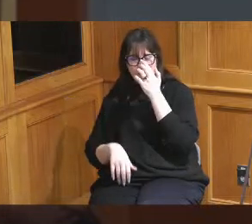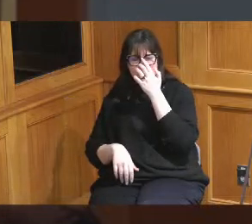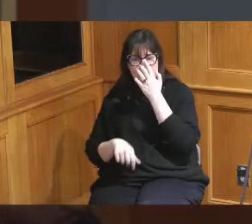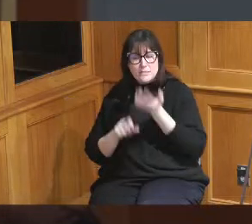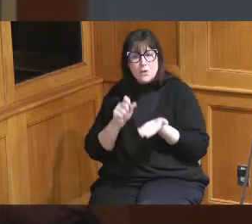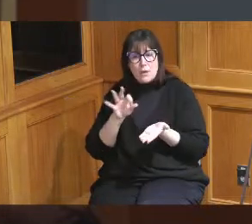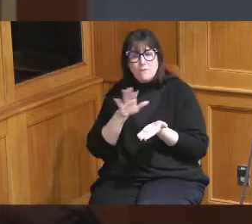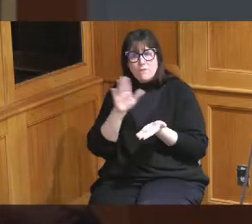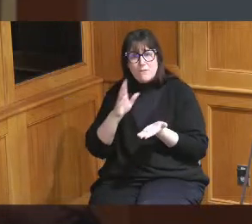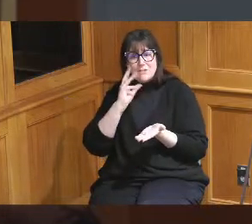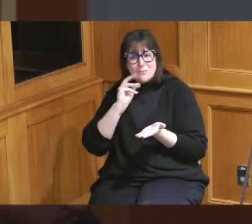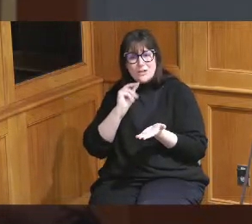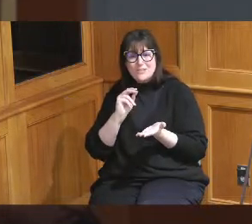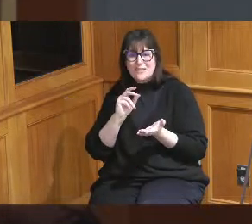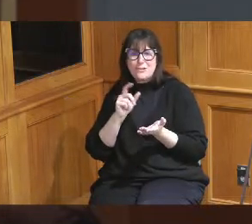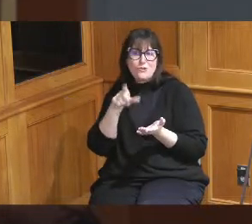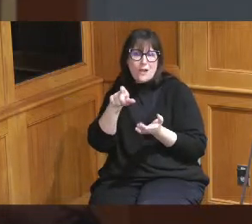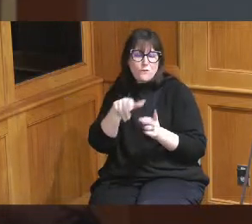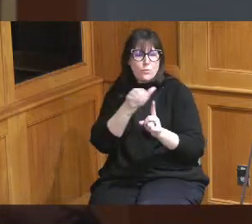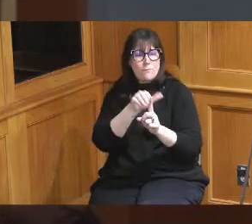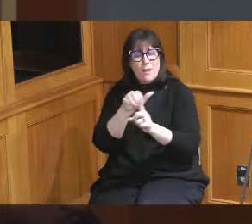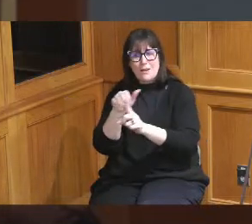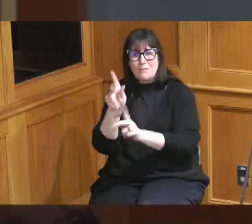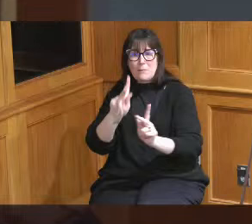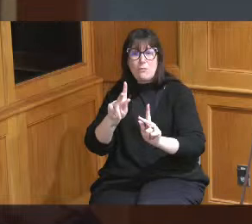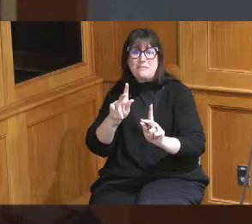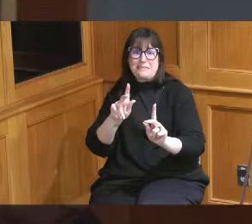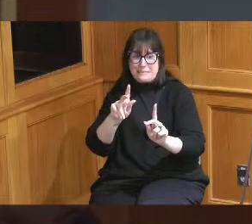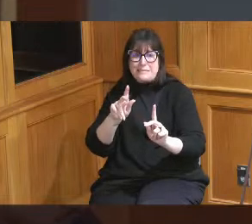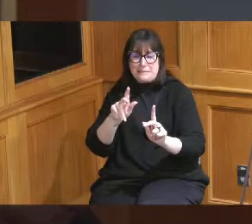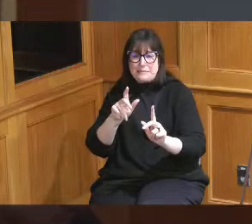our communities to remind people hey you're in a flood zone and if you don't have flood insurance